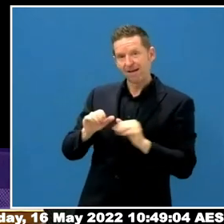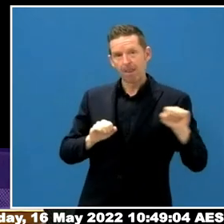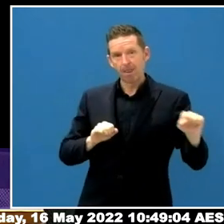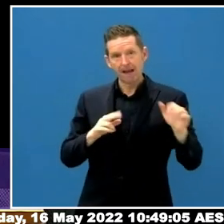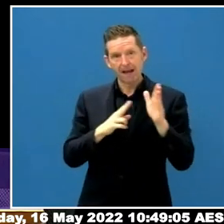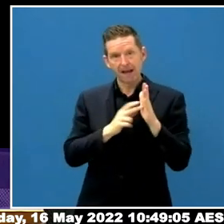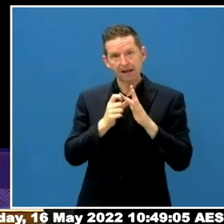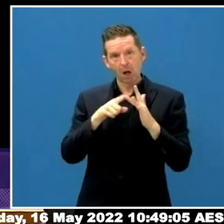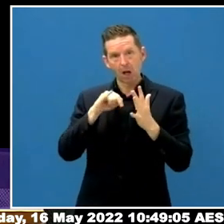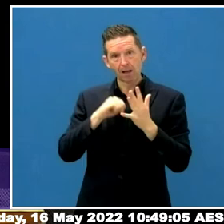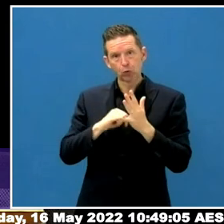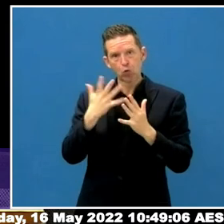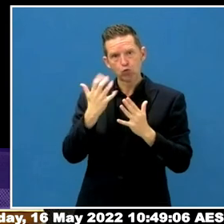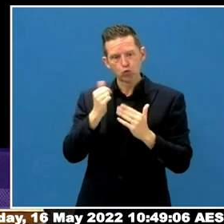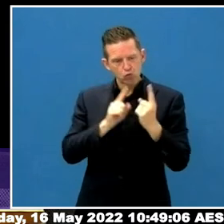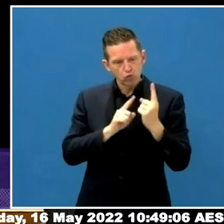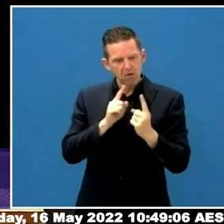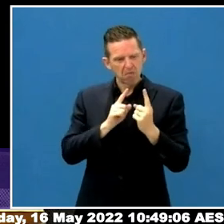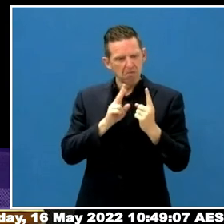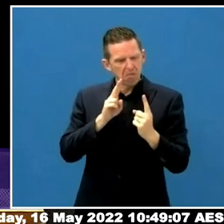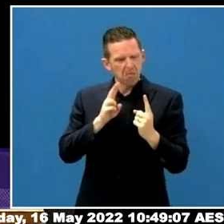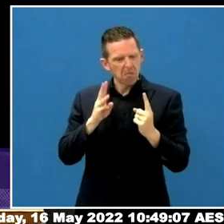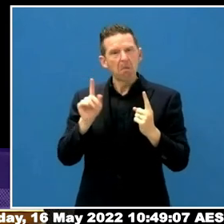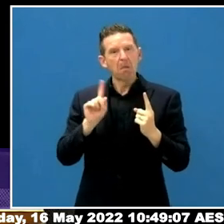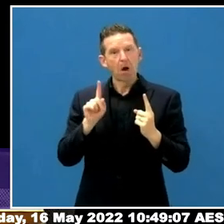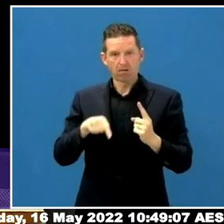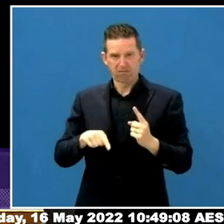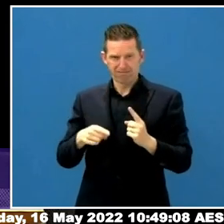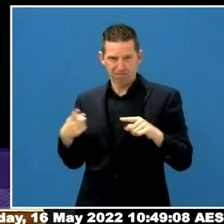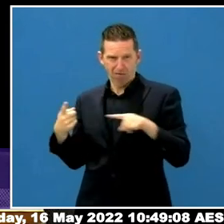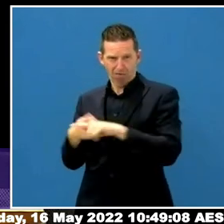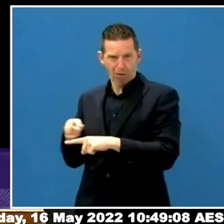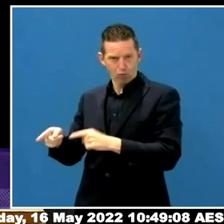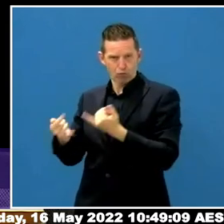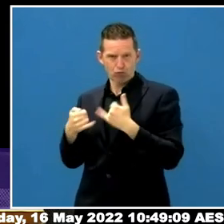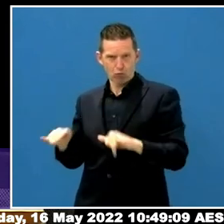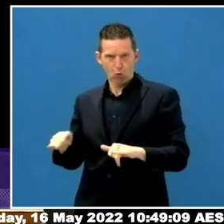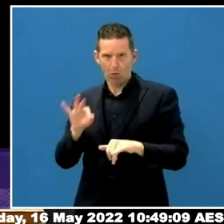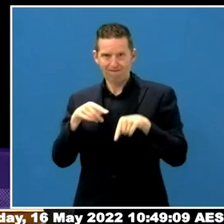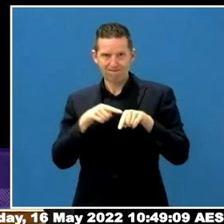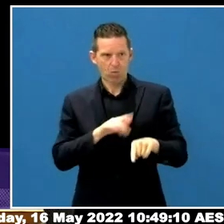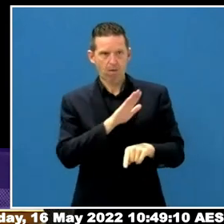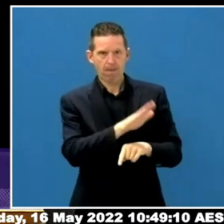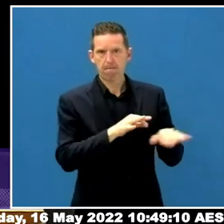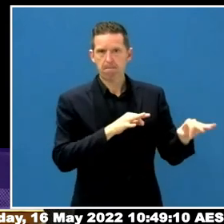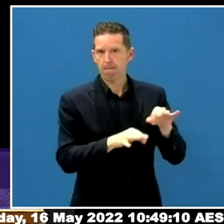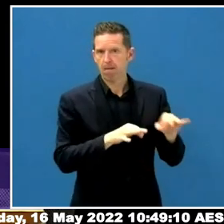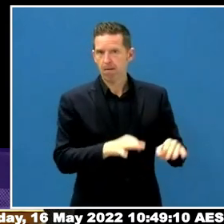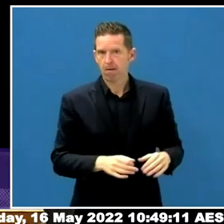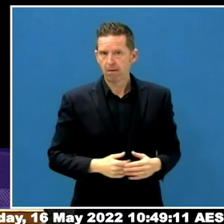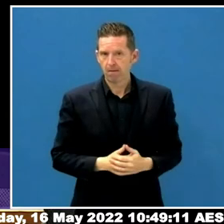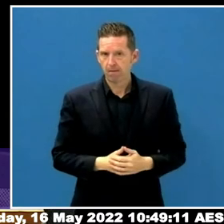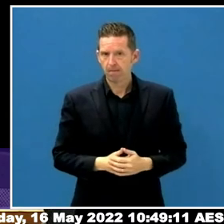plans. We will then move to Samantha Taylor.